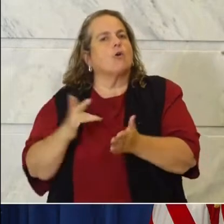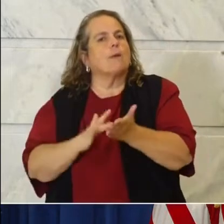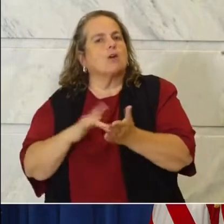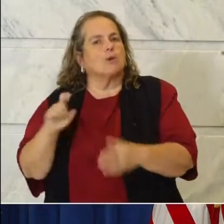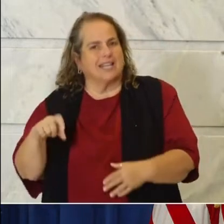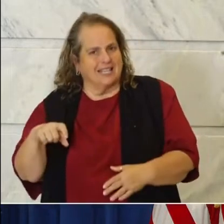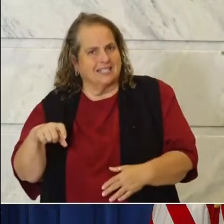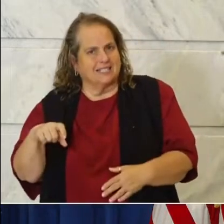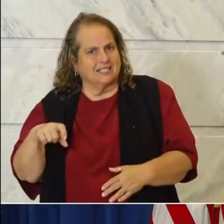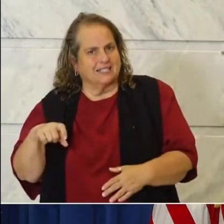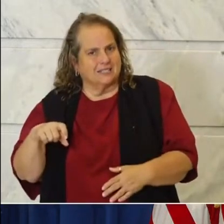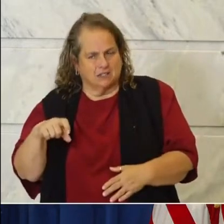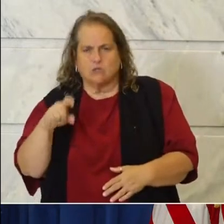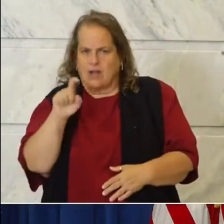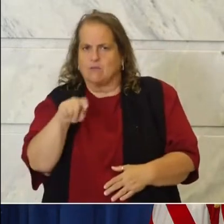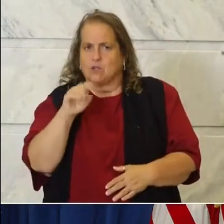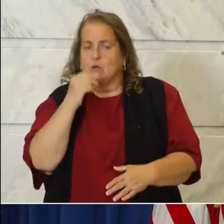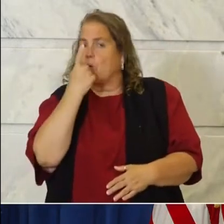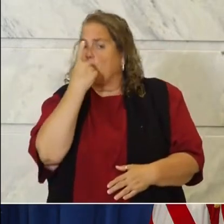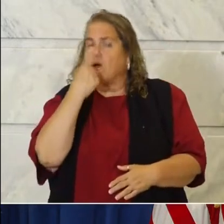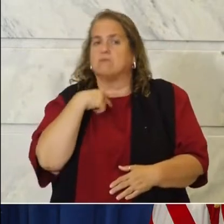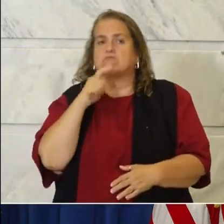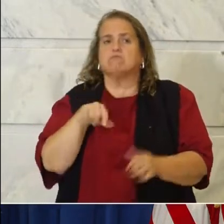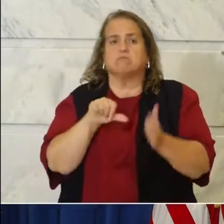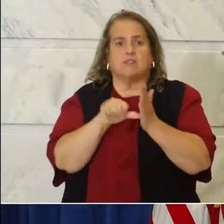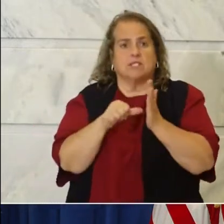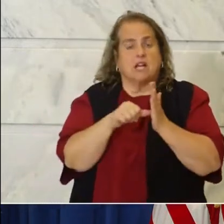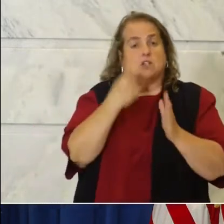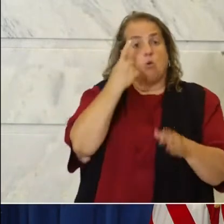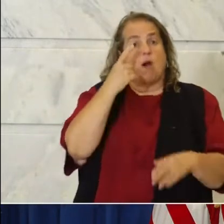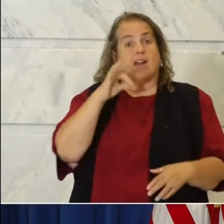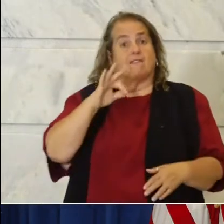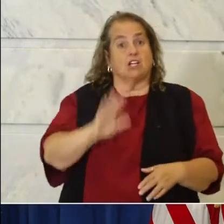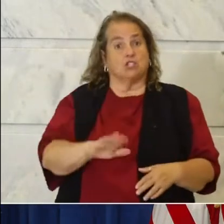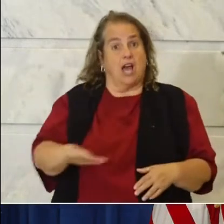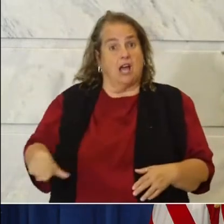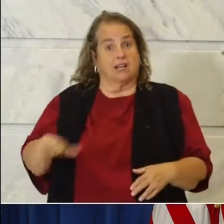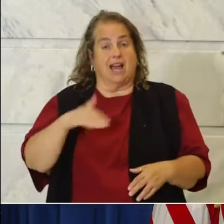least one or two right now. One. If you have a child who's vaccination age, get